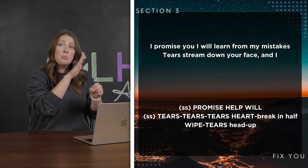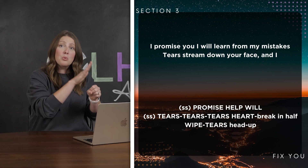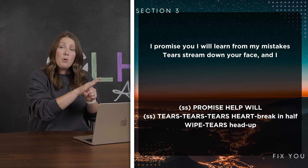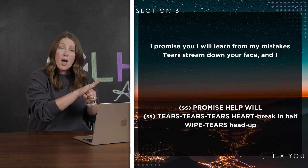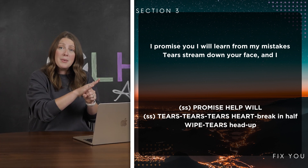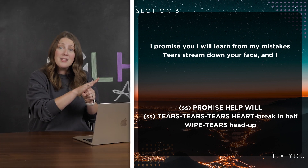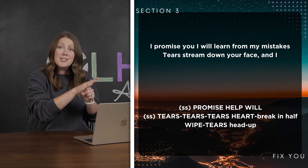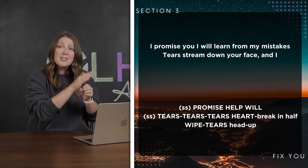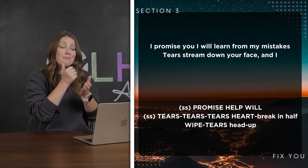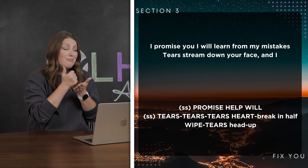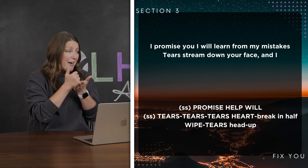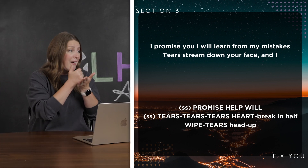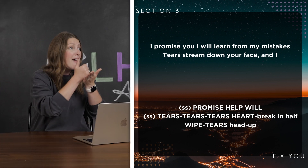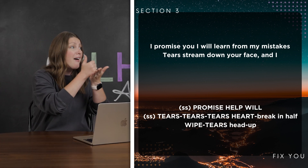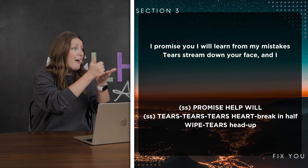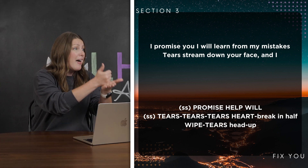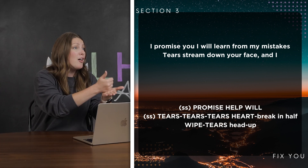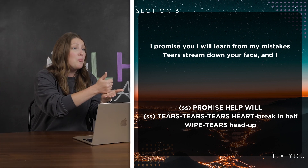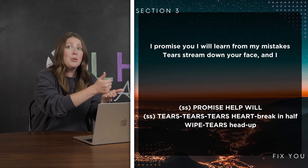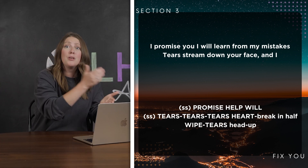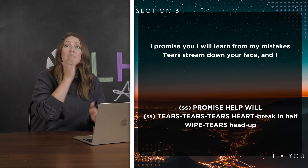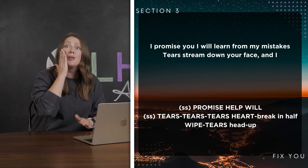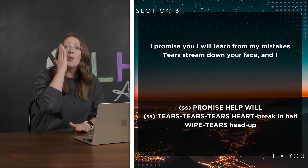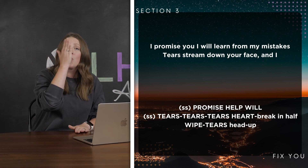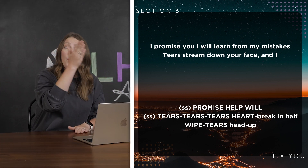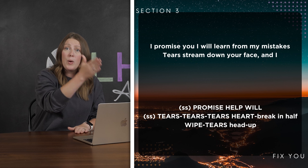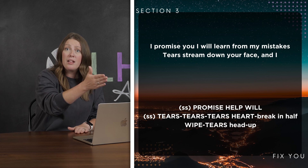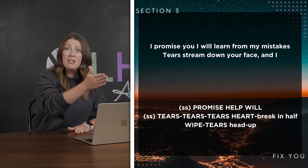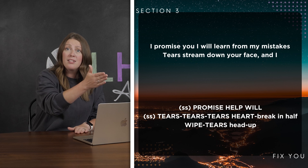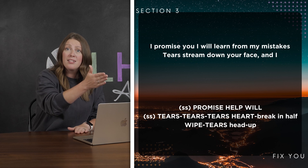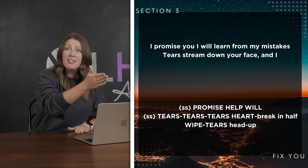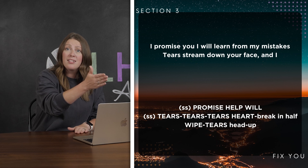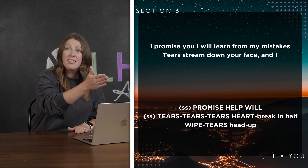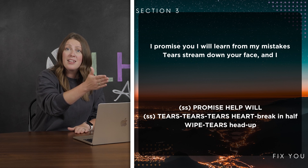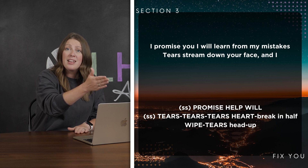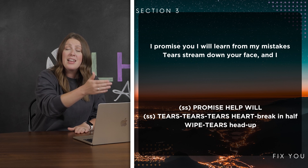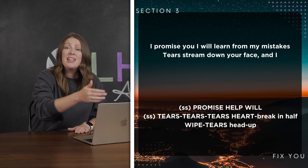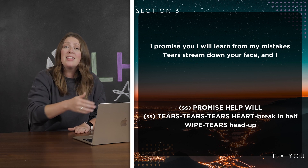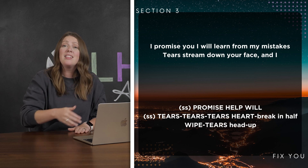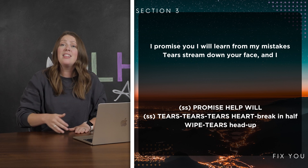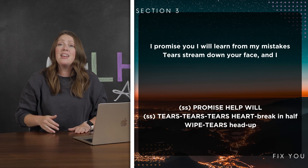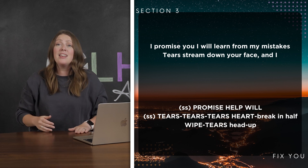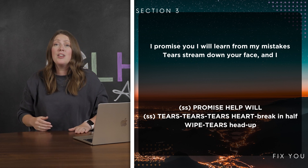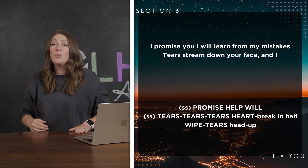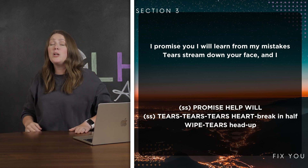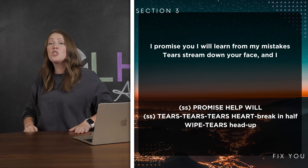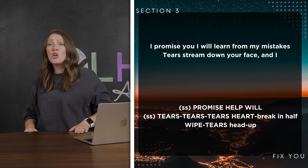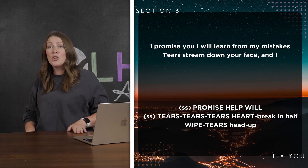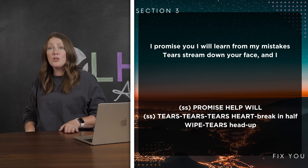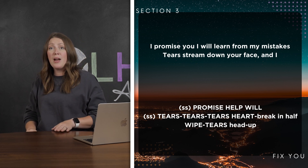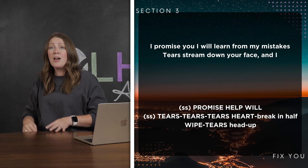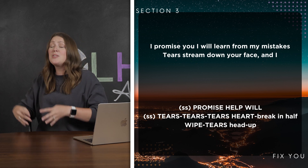PROMISE HELP WILL Then we turn around.